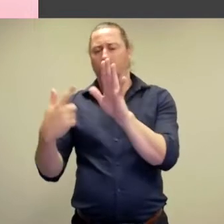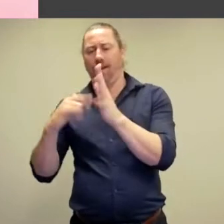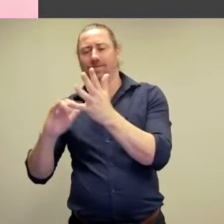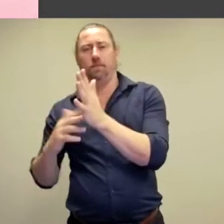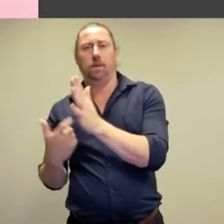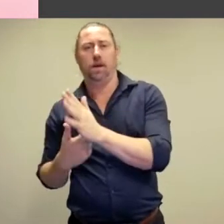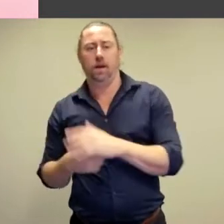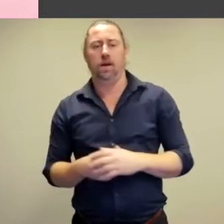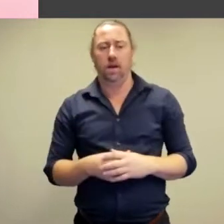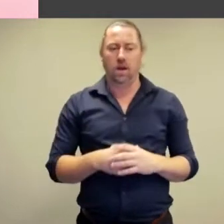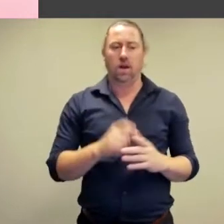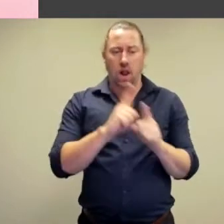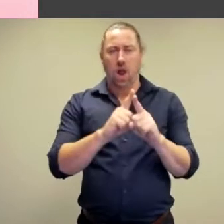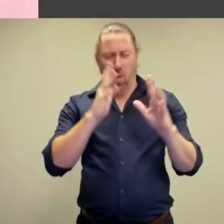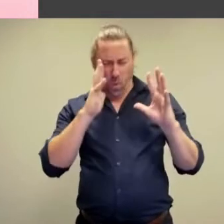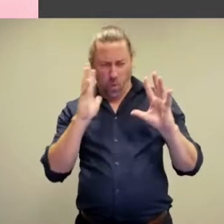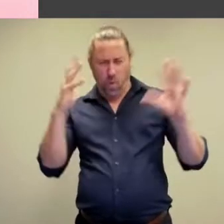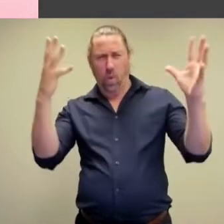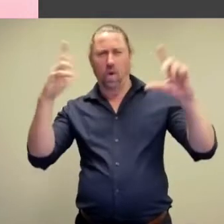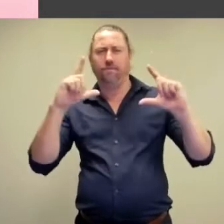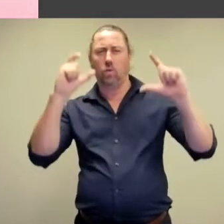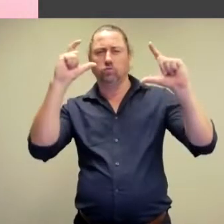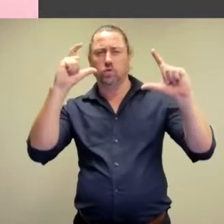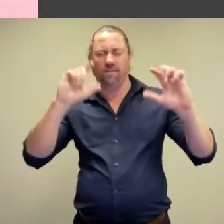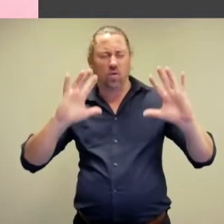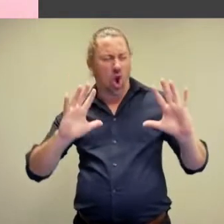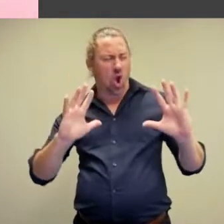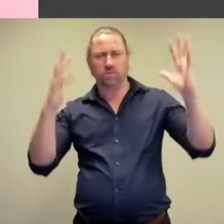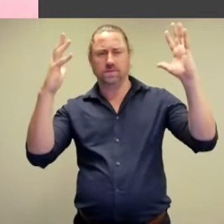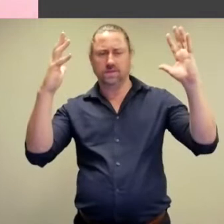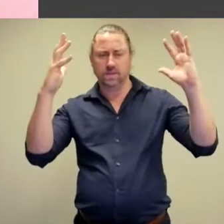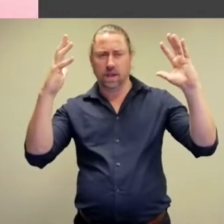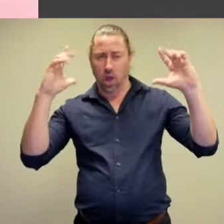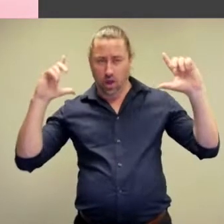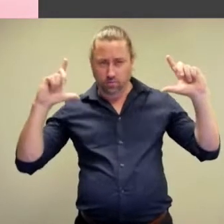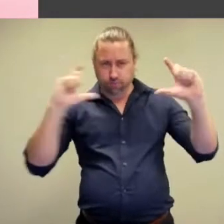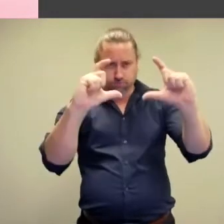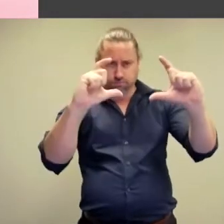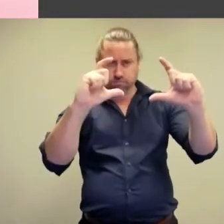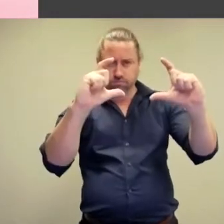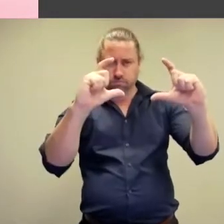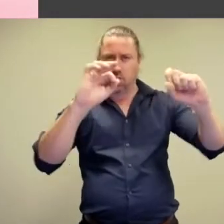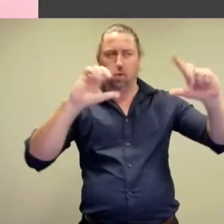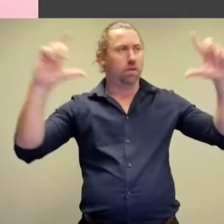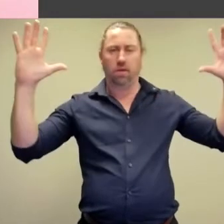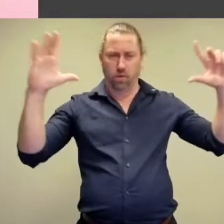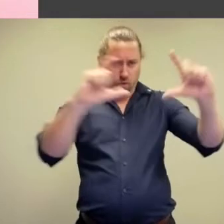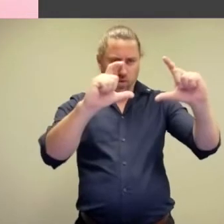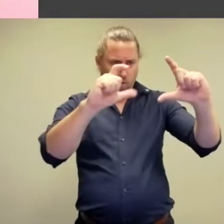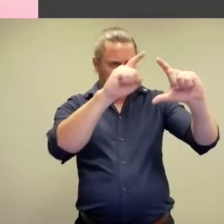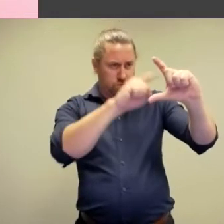hyper glossy photograph. It has a very